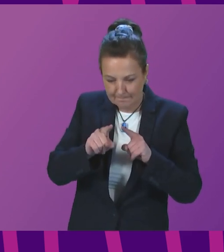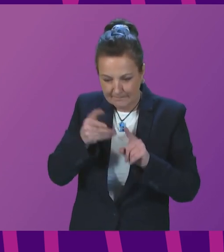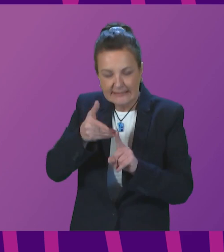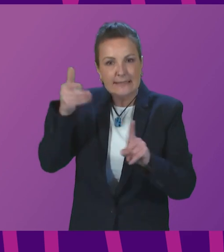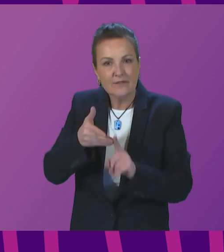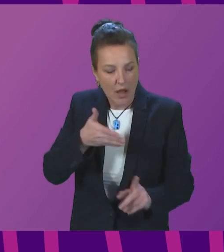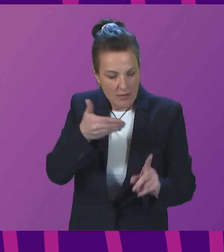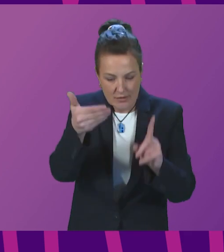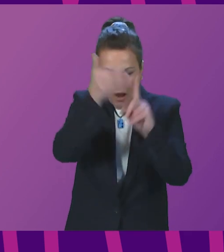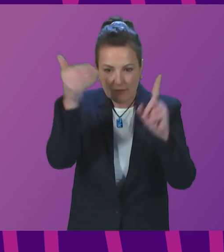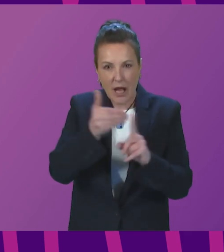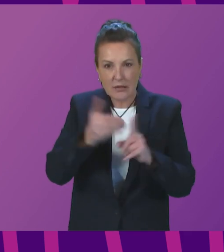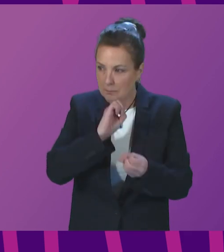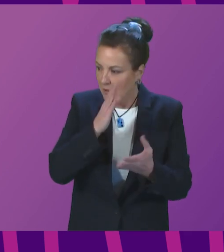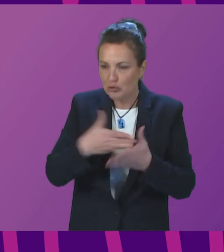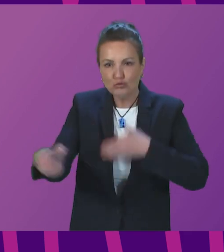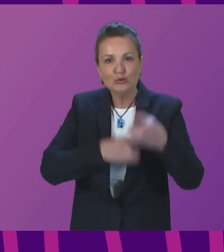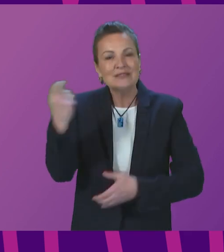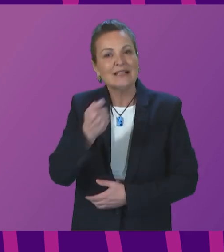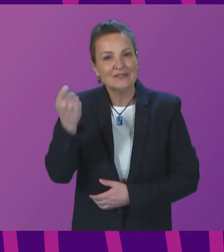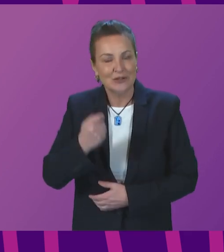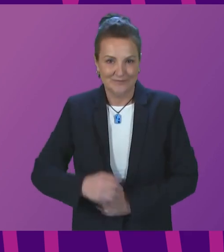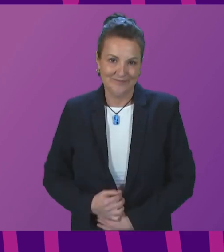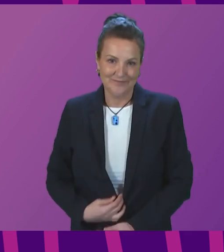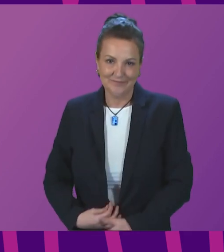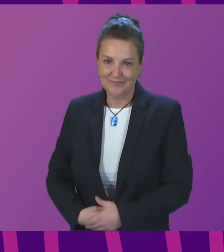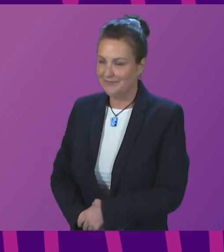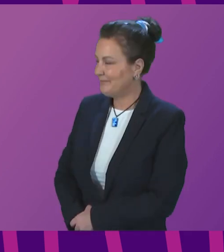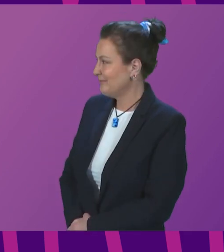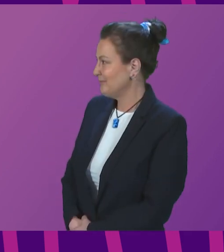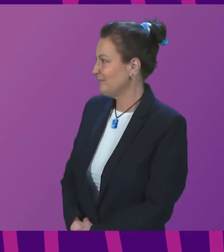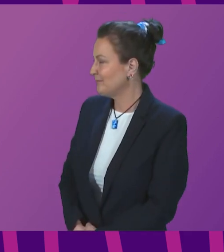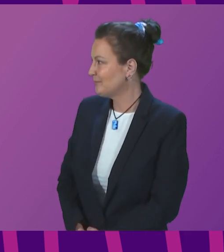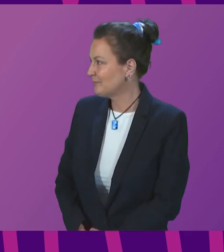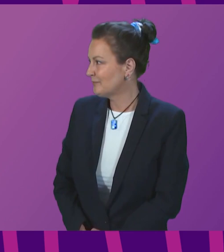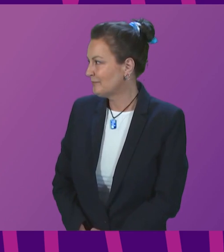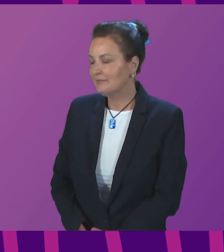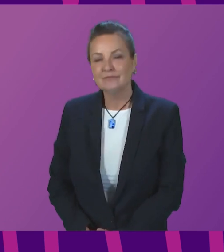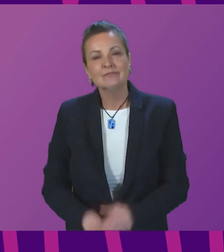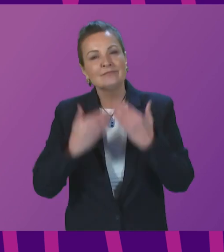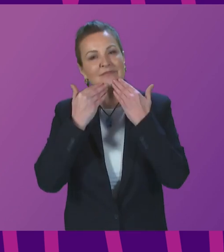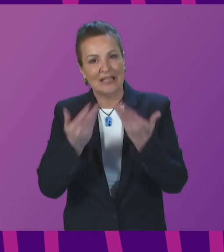make sure that that recruitment is successful.